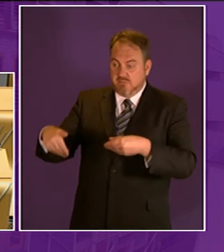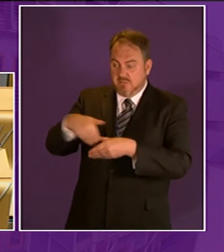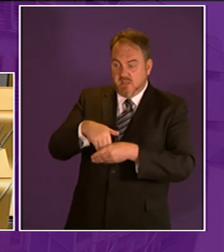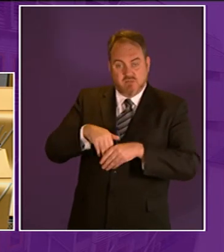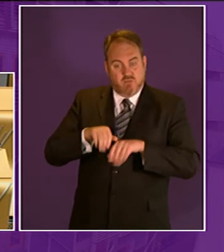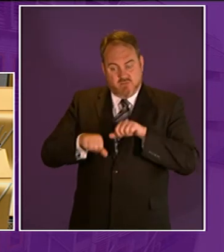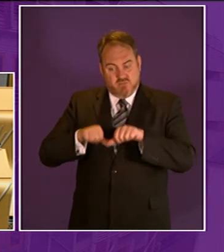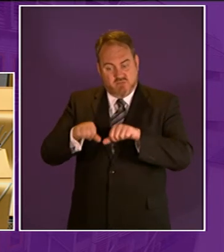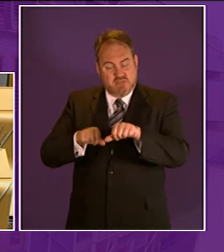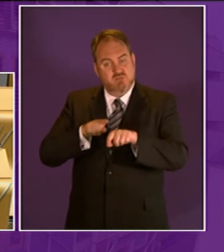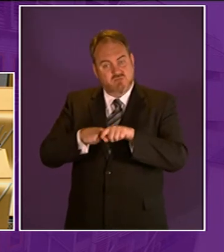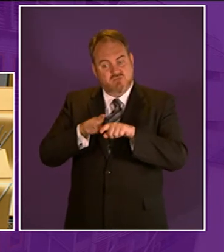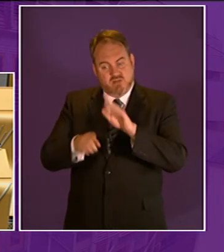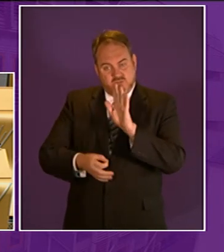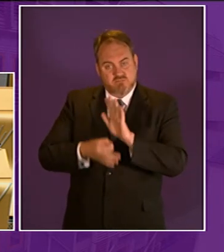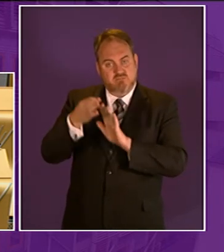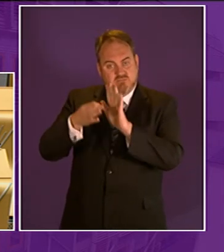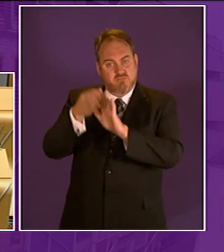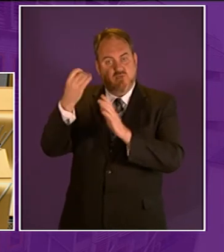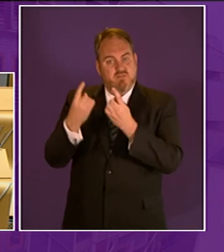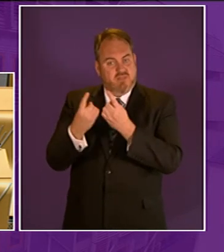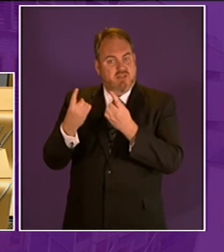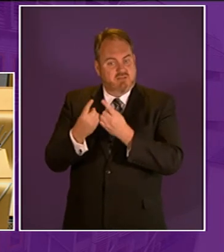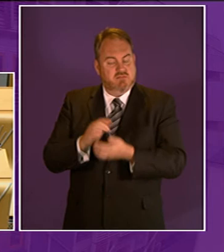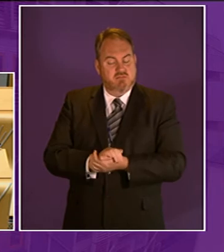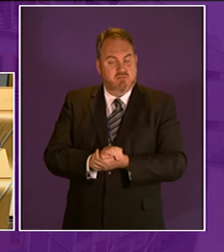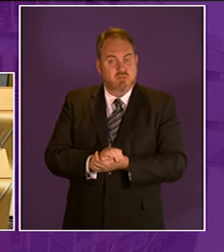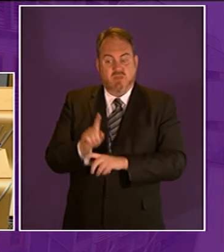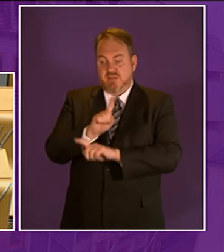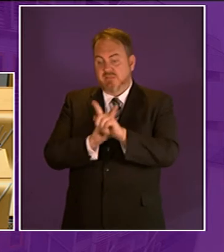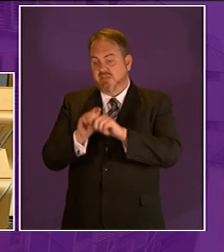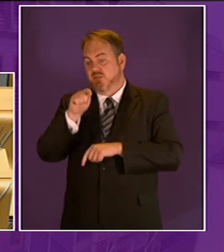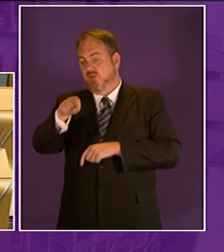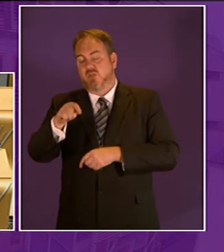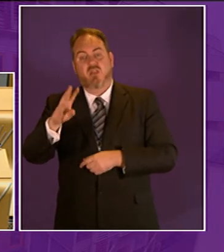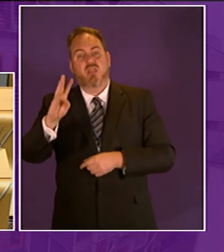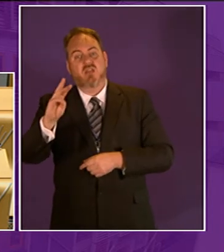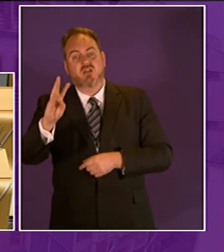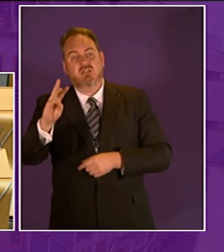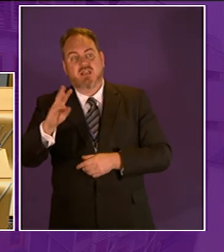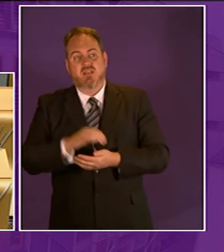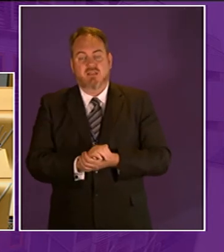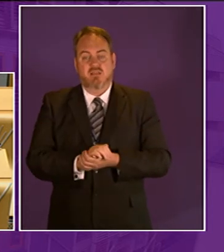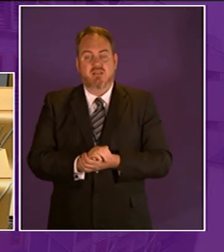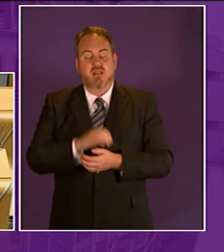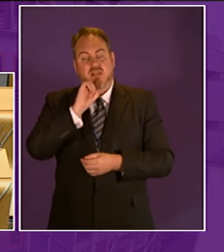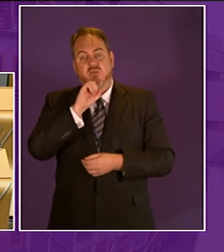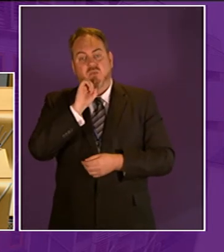the necessary harmonisation. At a meeting that is scheduled to take place this coming Thursday, issues around job evaluation,